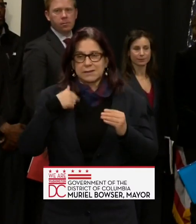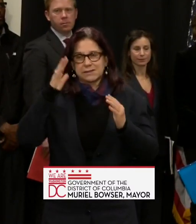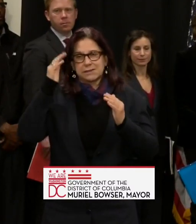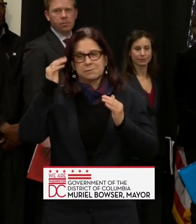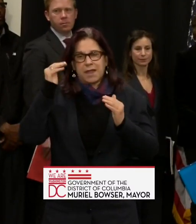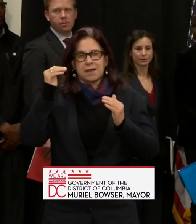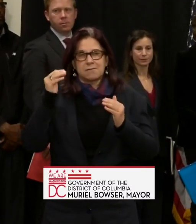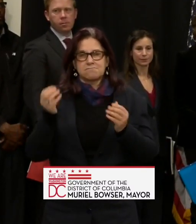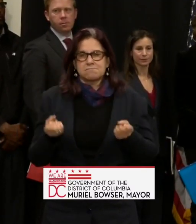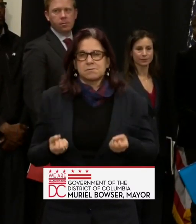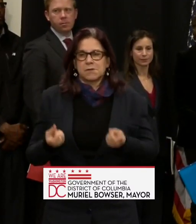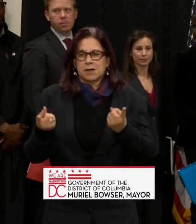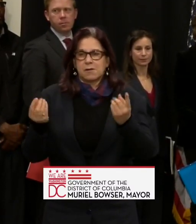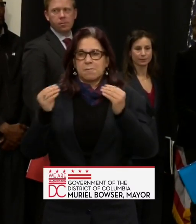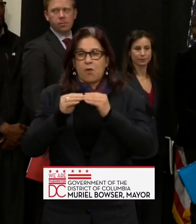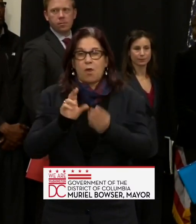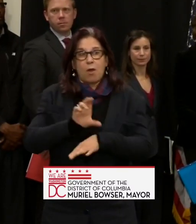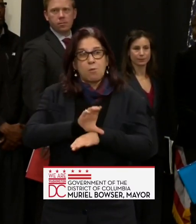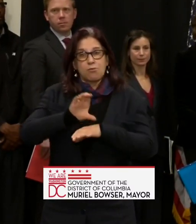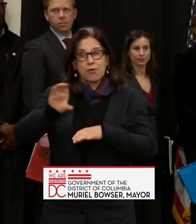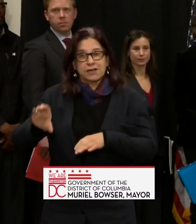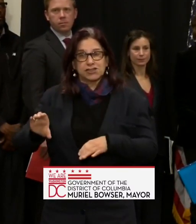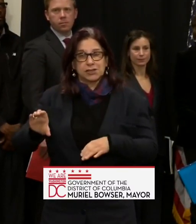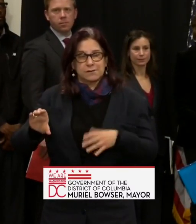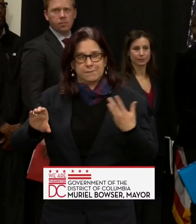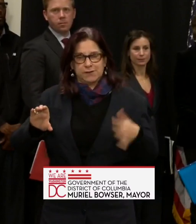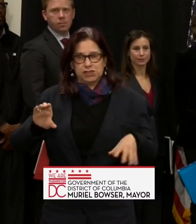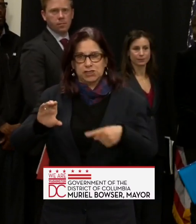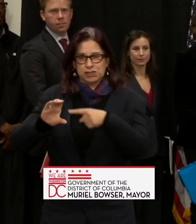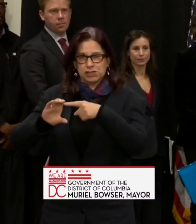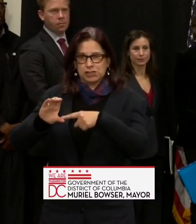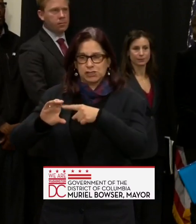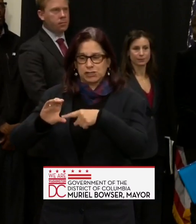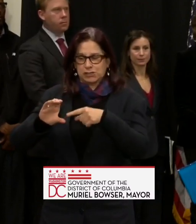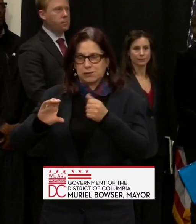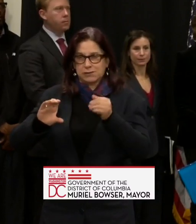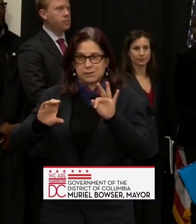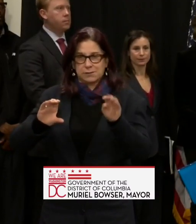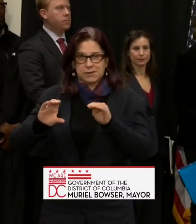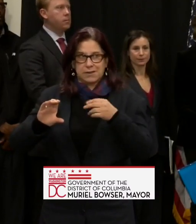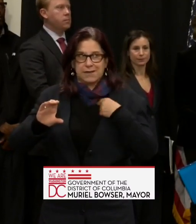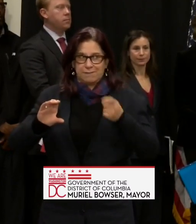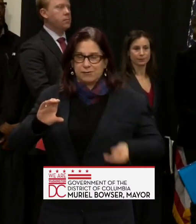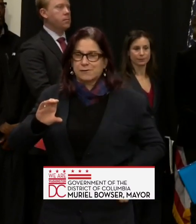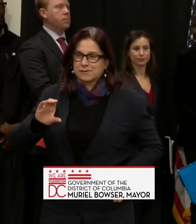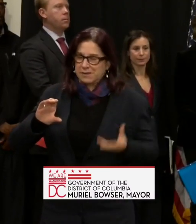WE'VE GONE BACK TO REQUEST AND I WILL ASK CHRIS TO GIVE YOU THE